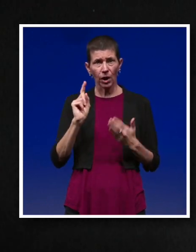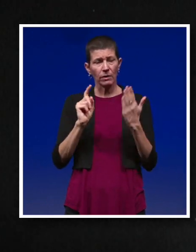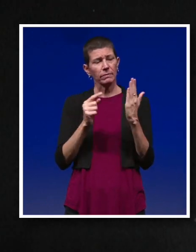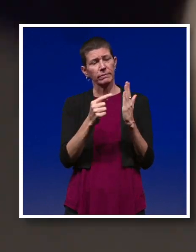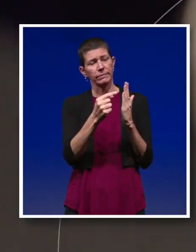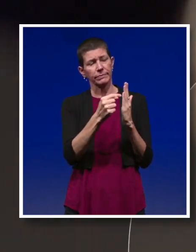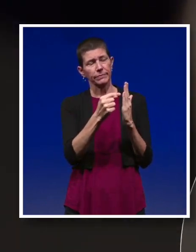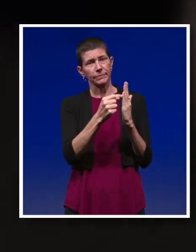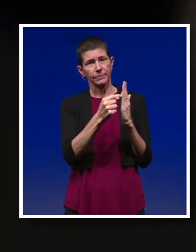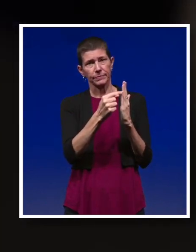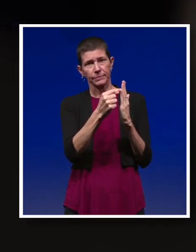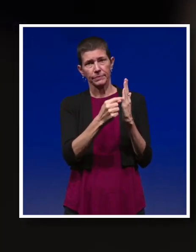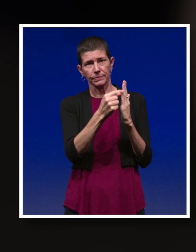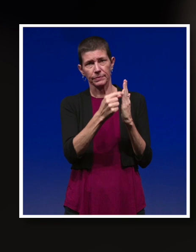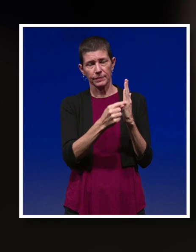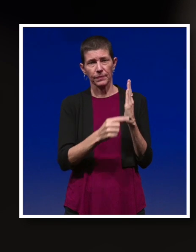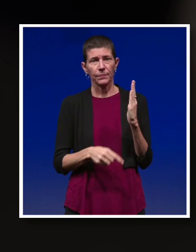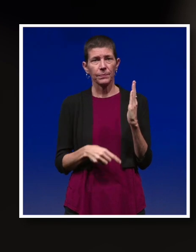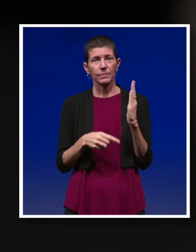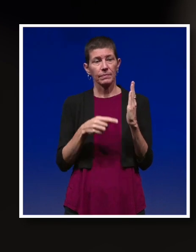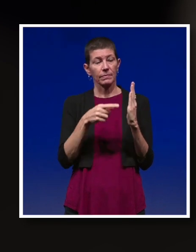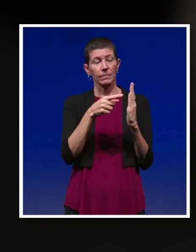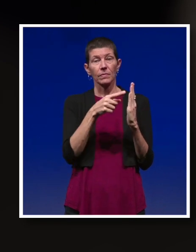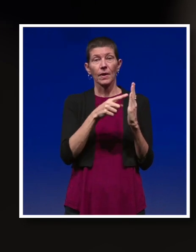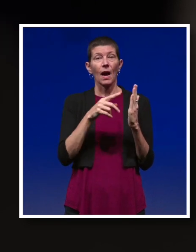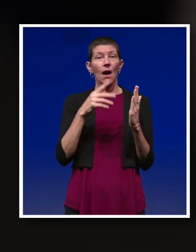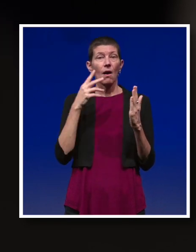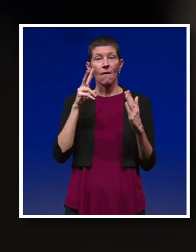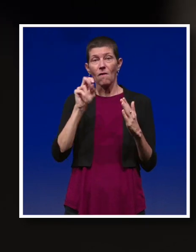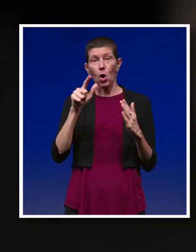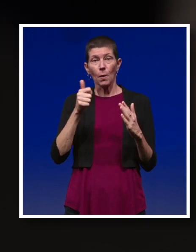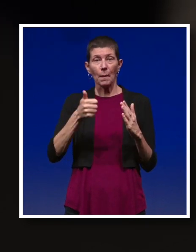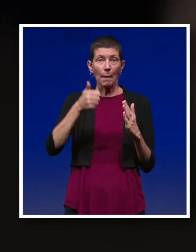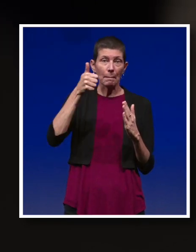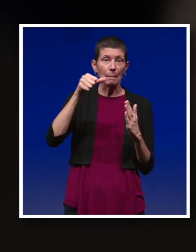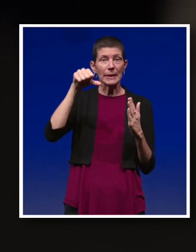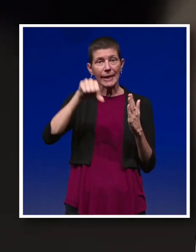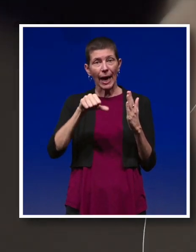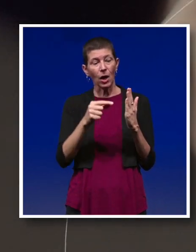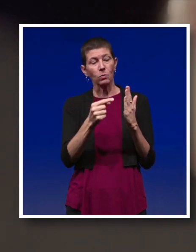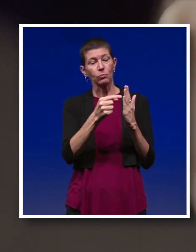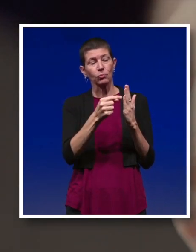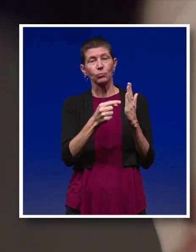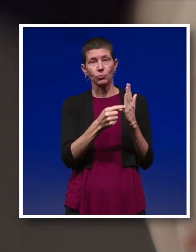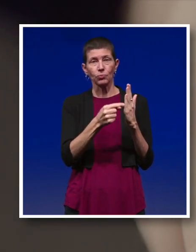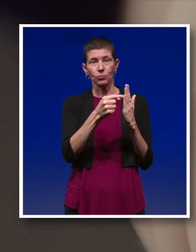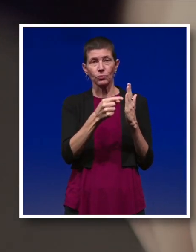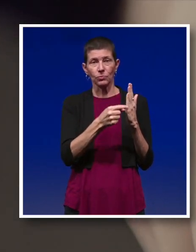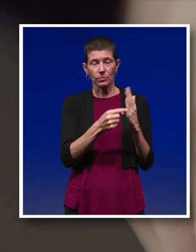Located on the top right of the device. These two buttons turn the volume up and down.